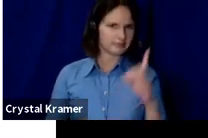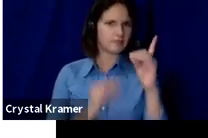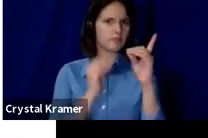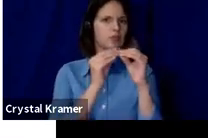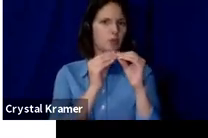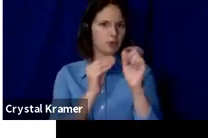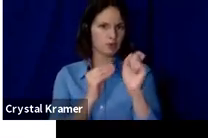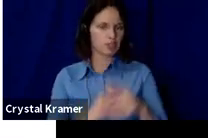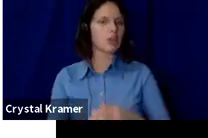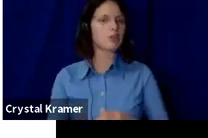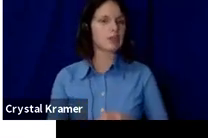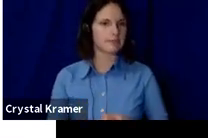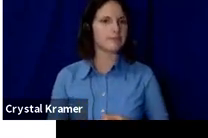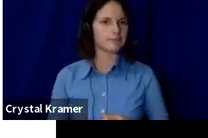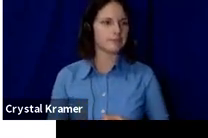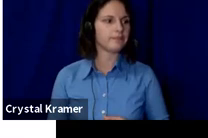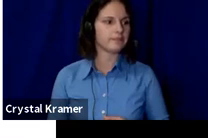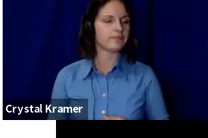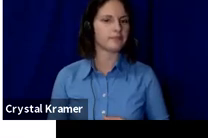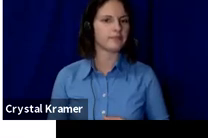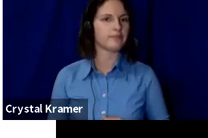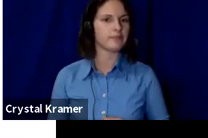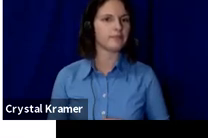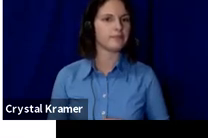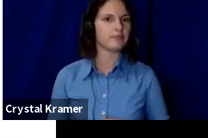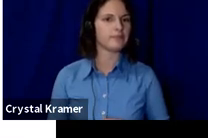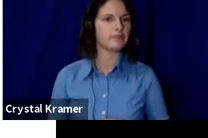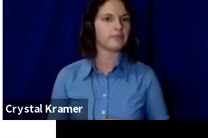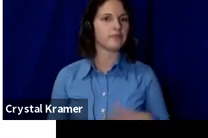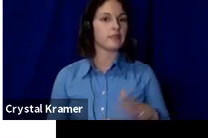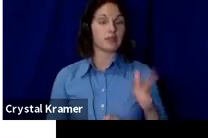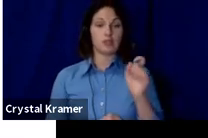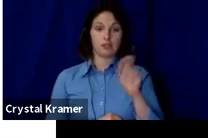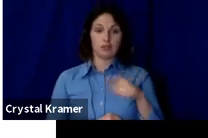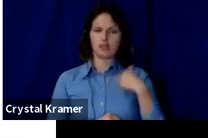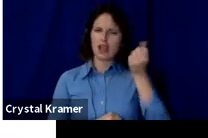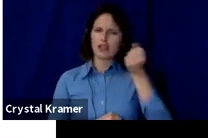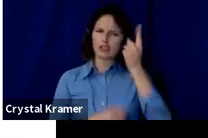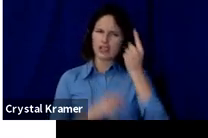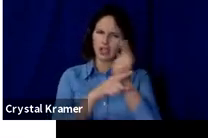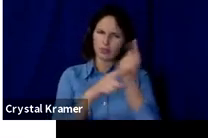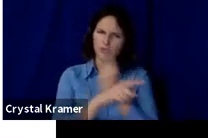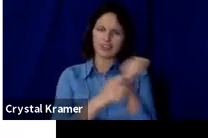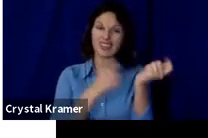Okay. Am I understanding correctly that all Fractured Atlas projects are required to use Fundraising